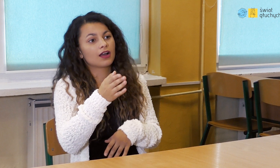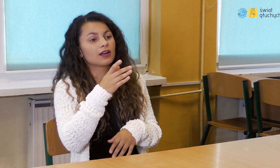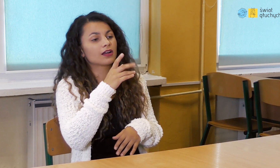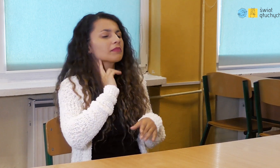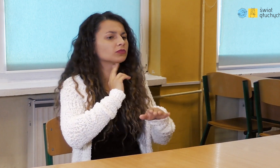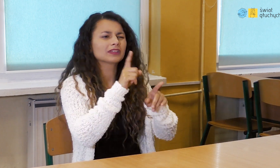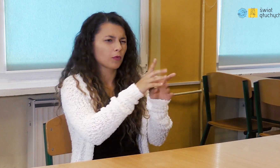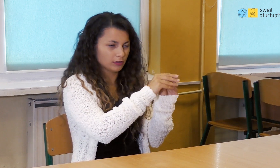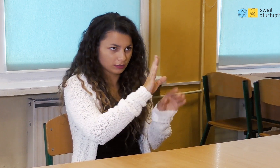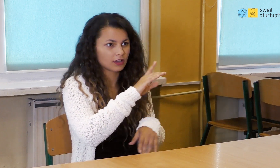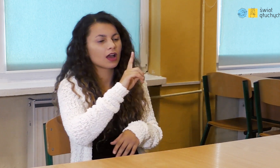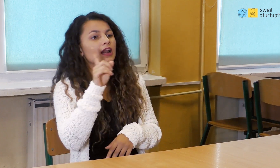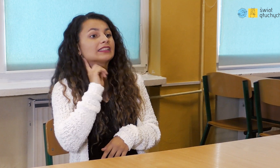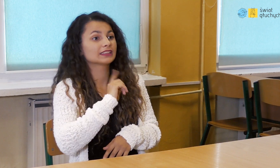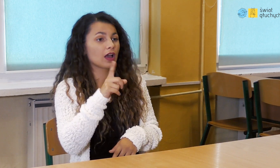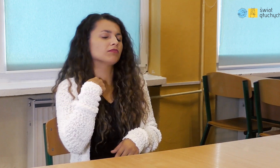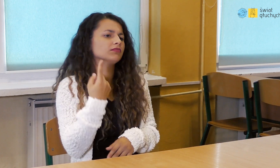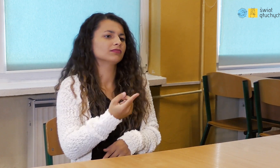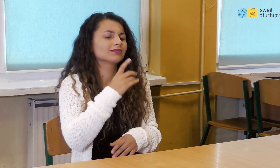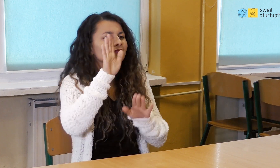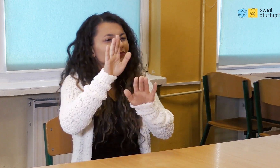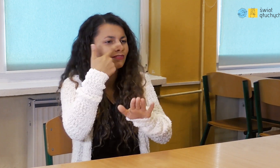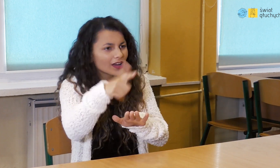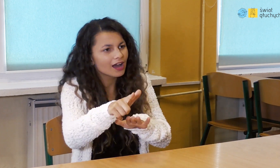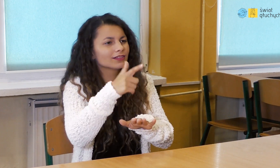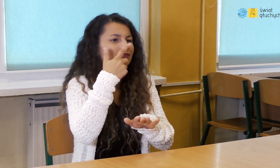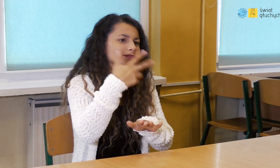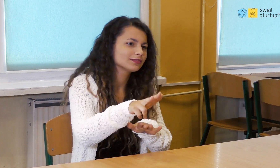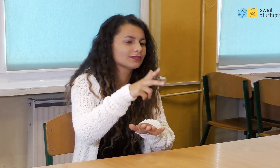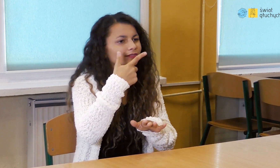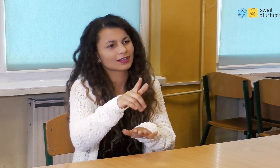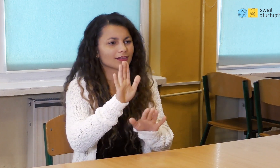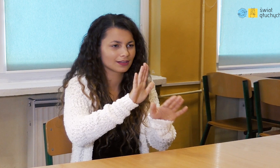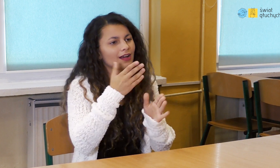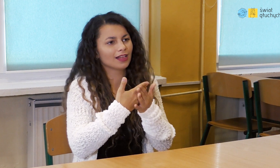so I used the washing machine there.